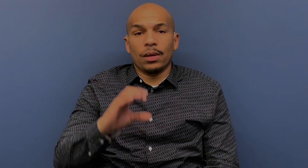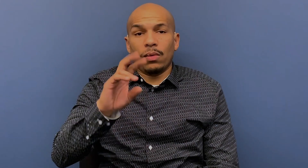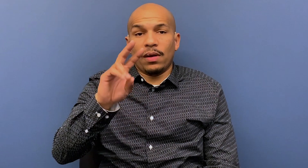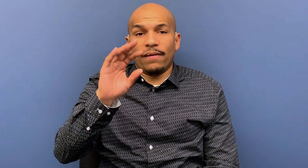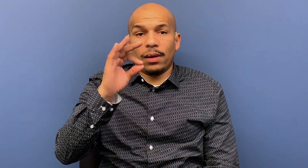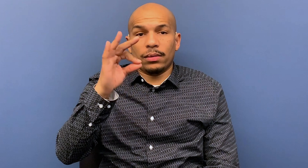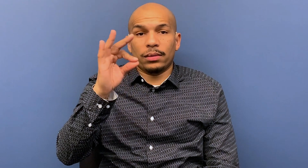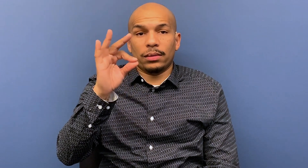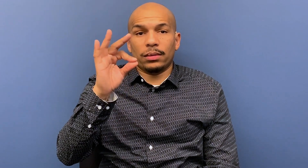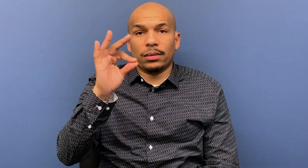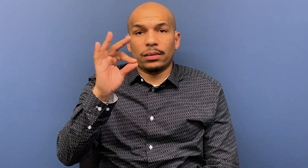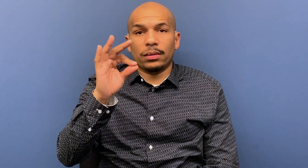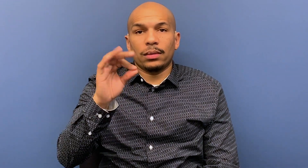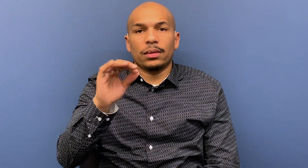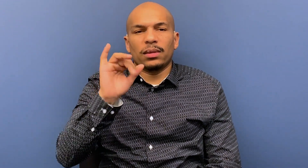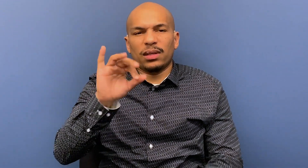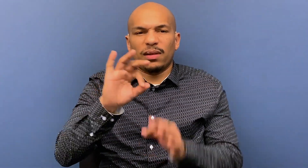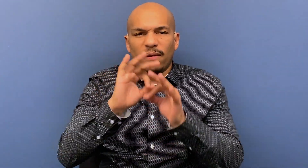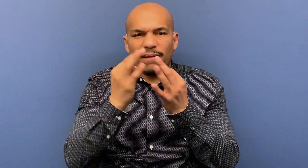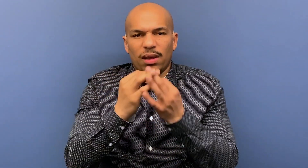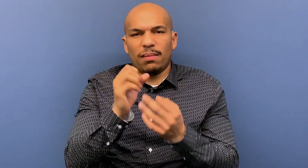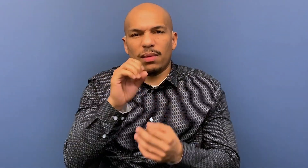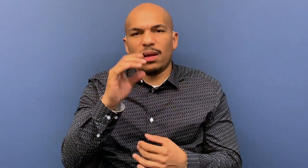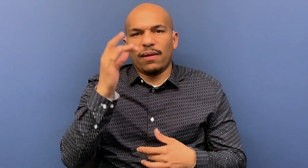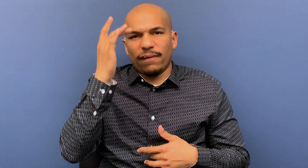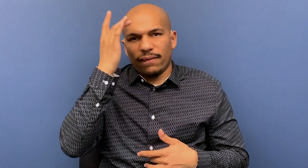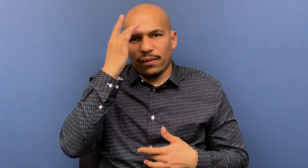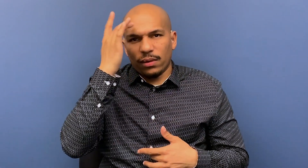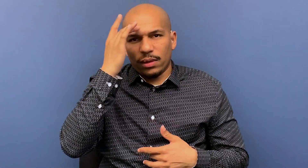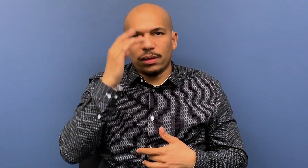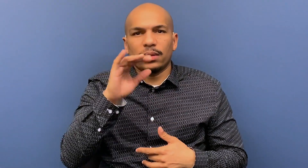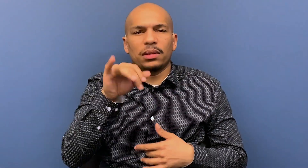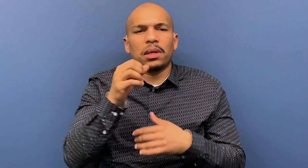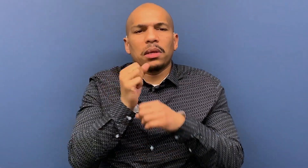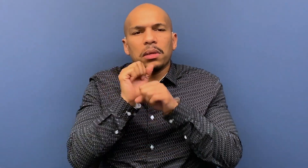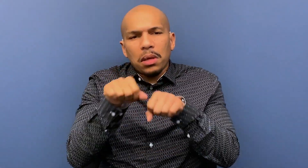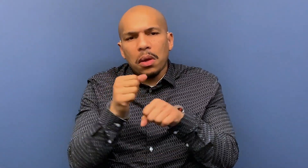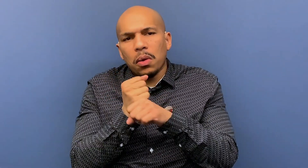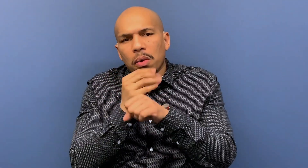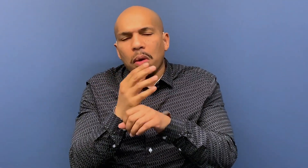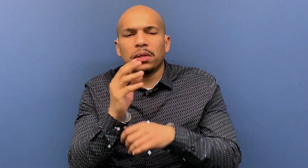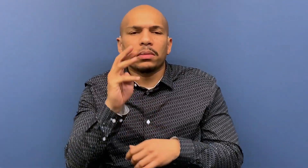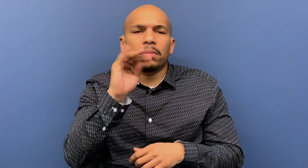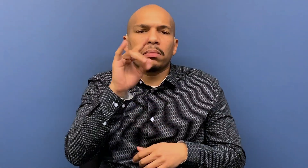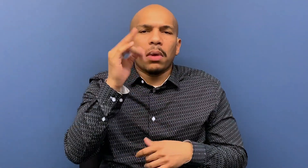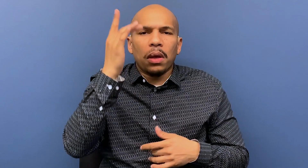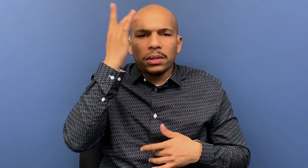Coronaviruses are a family of viruses that cause mild illnesses--